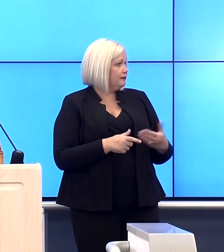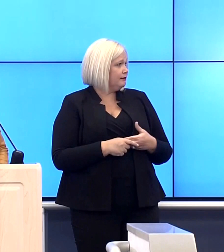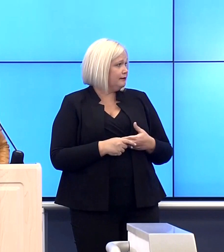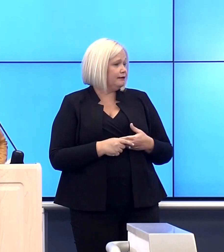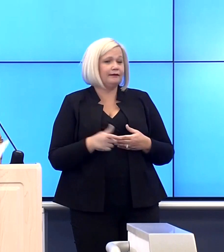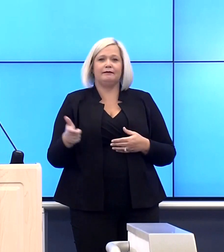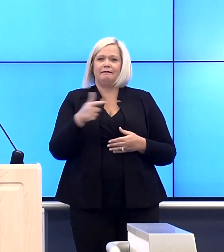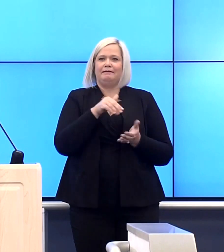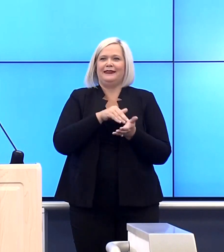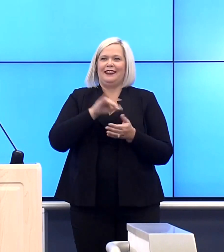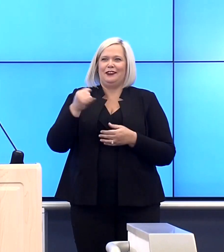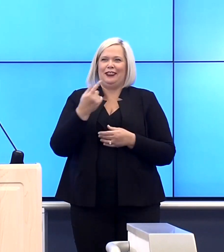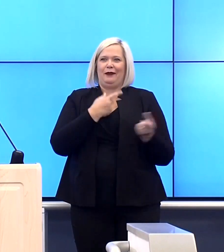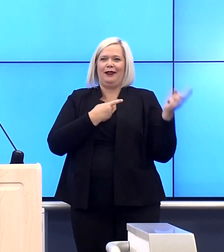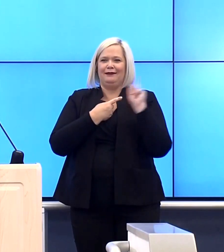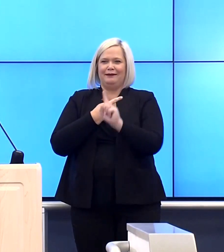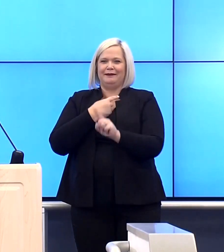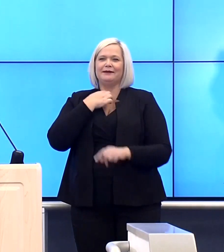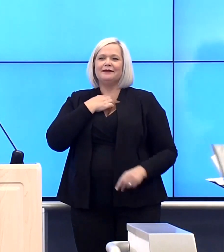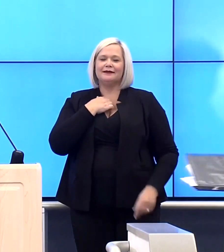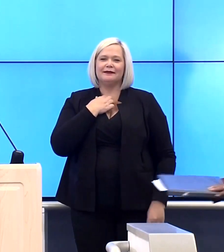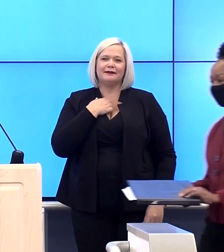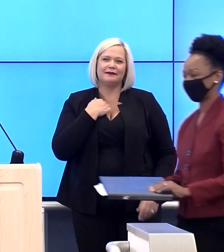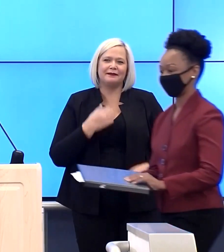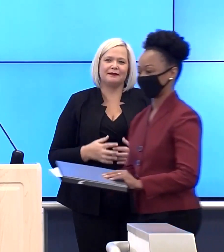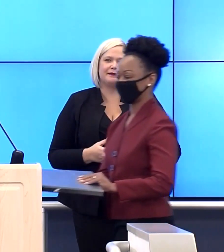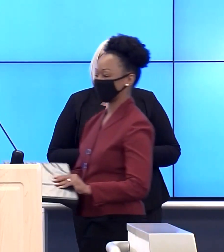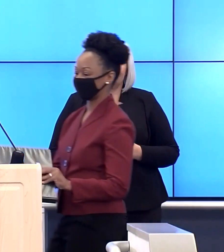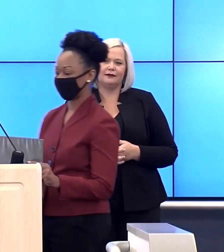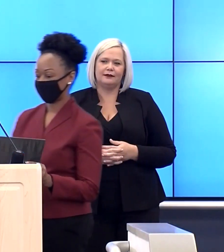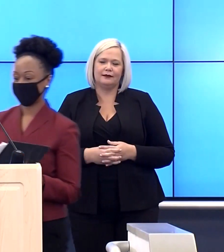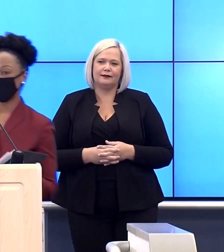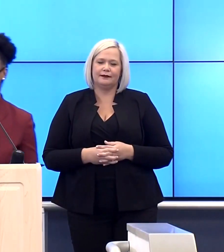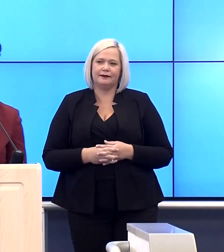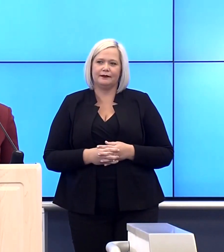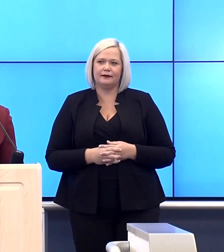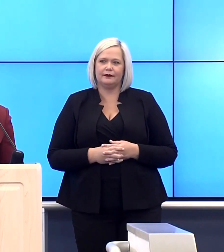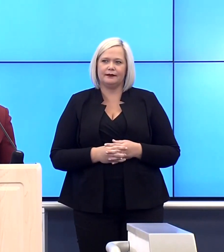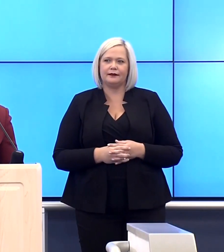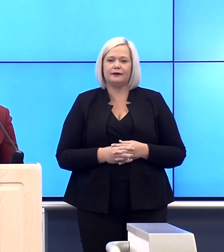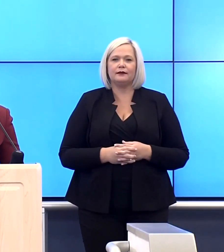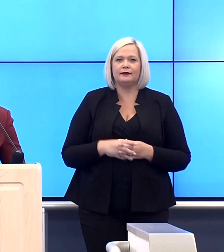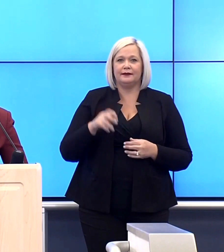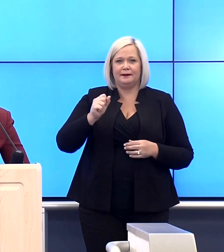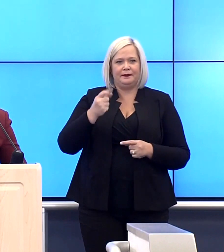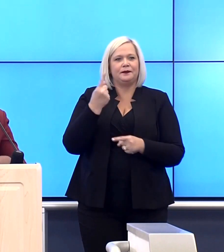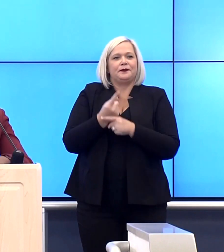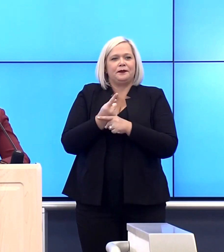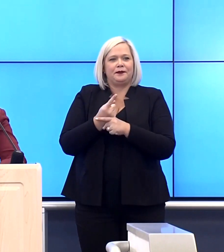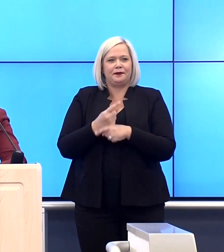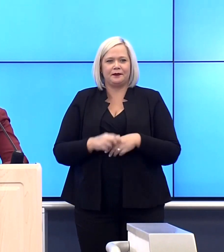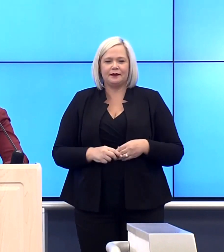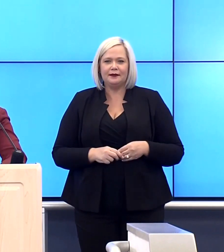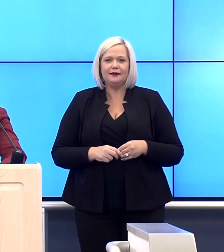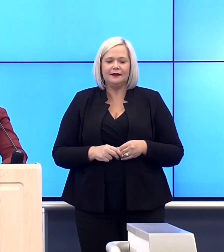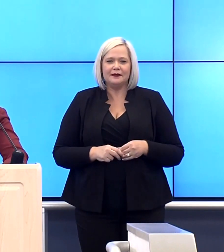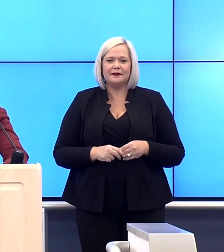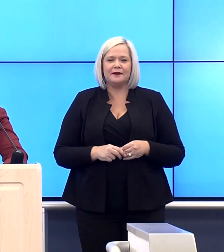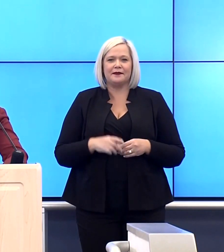RECOMMENDATION FROM EXPERTS TO CREATING THIS POLICY. CREATING THIS POLICY. I’M GOING TO LET DR. JAY STEP IN I’M GOING TO LET DR. JAY STEP IN TOO. TOO. >> YES.